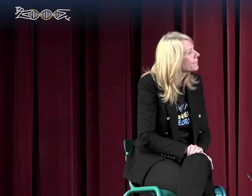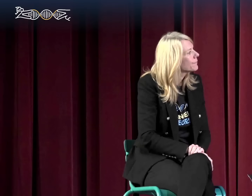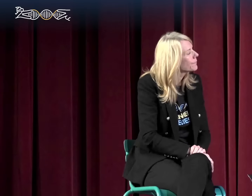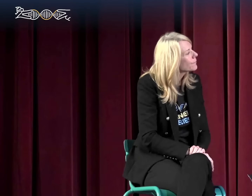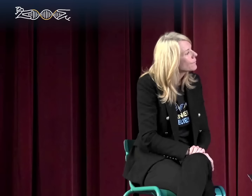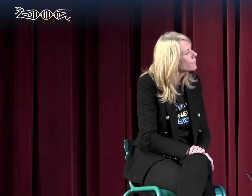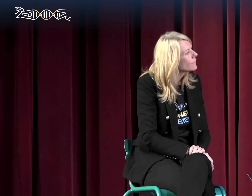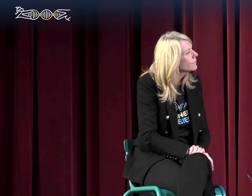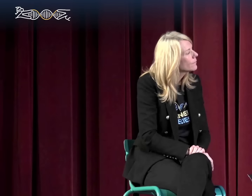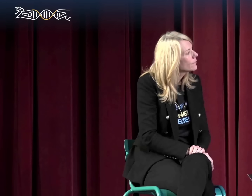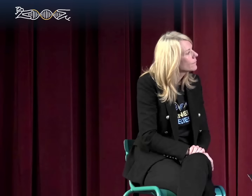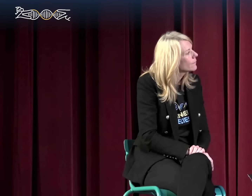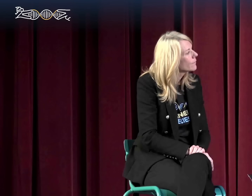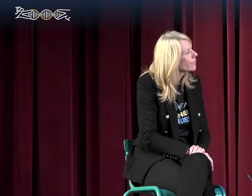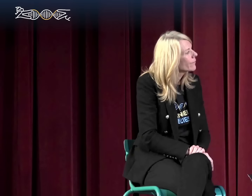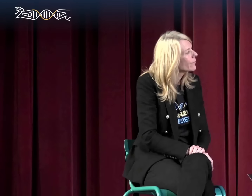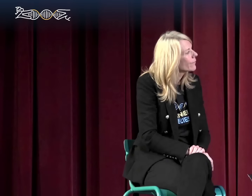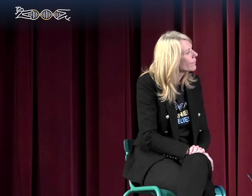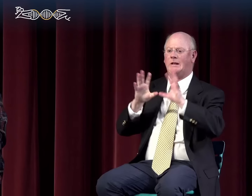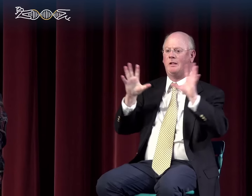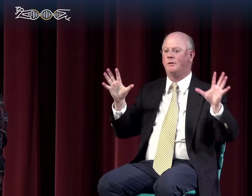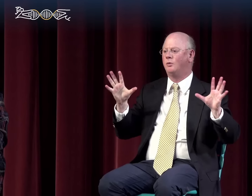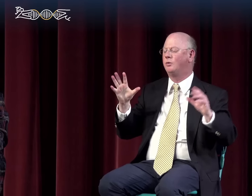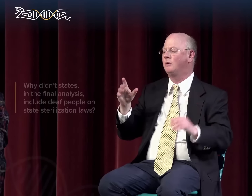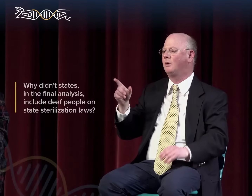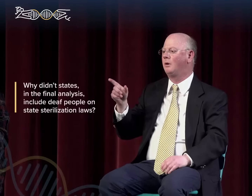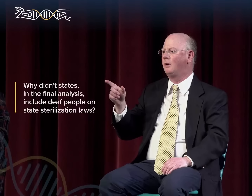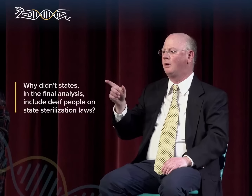people were not included. Okay.